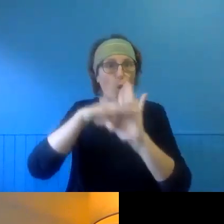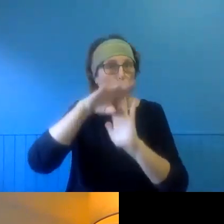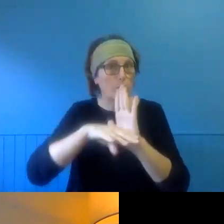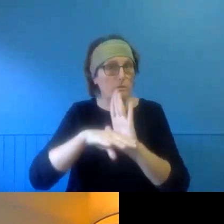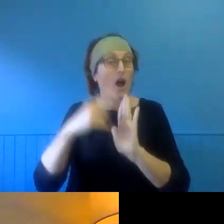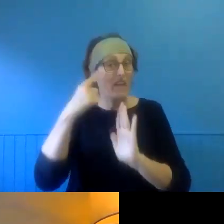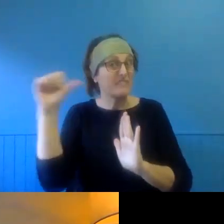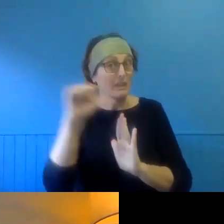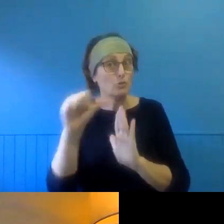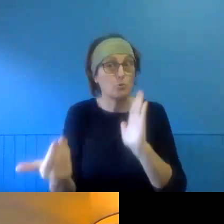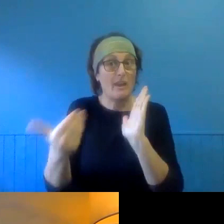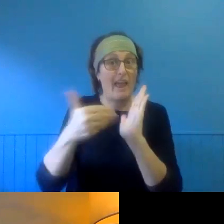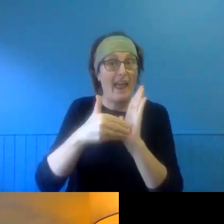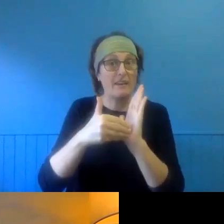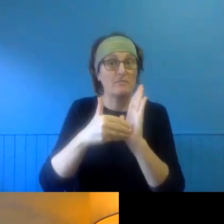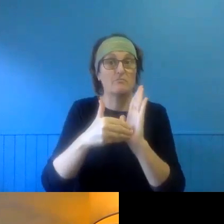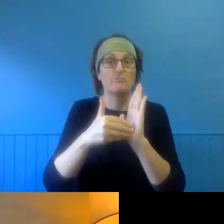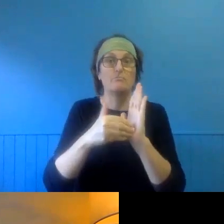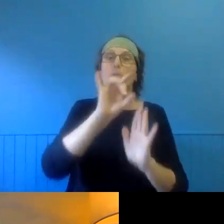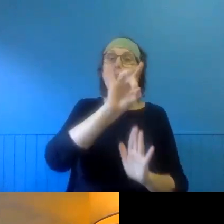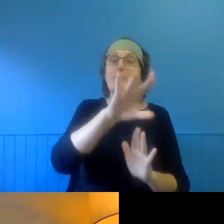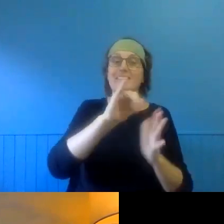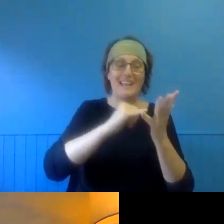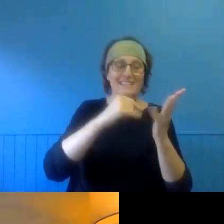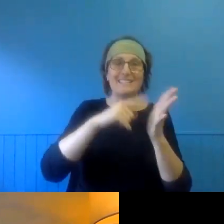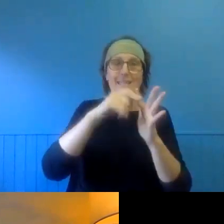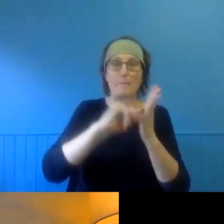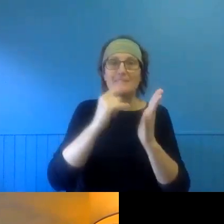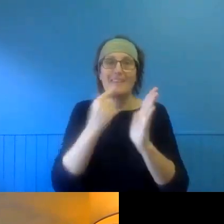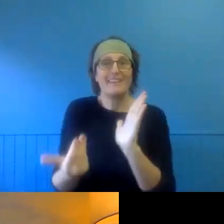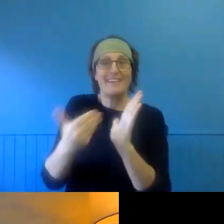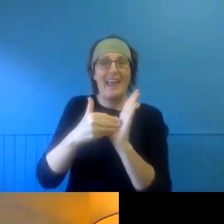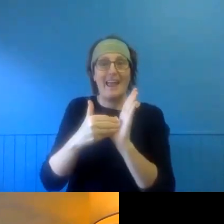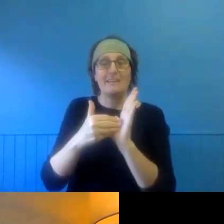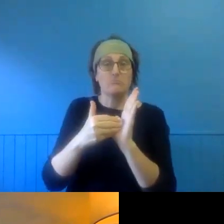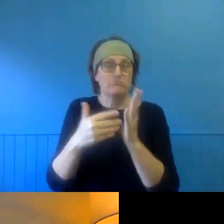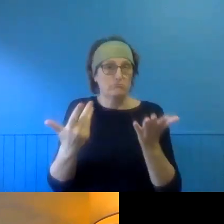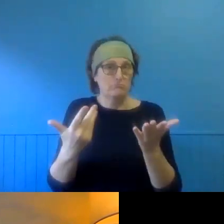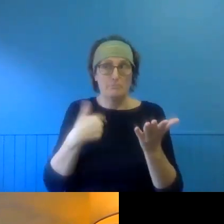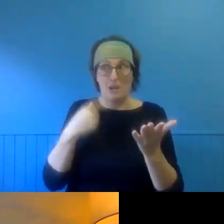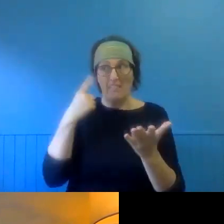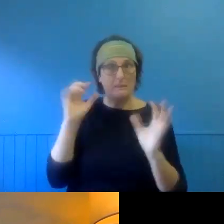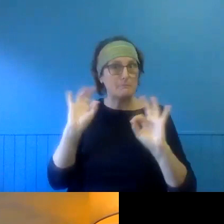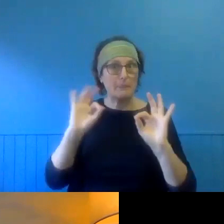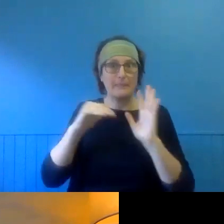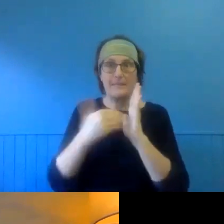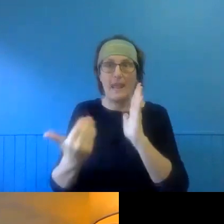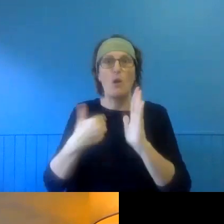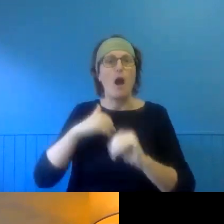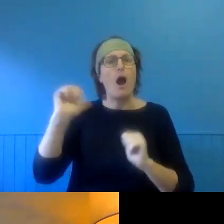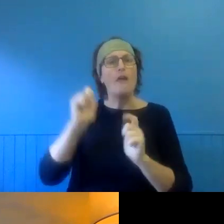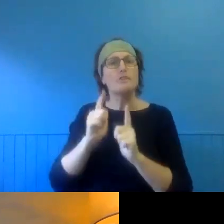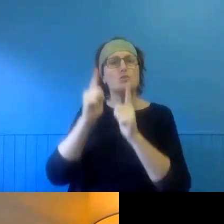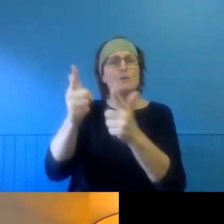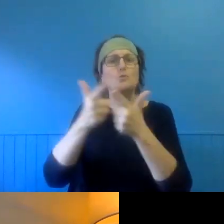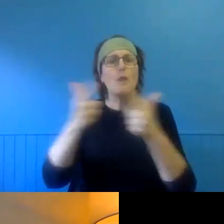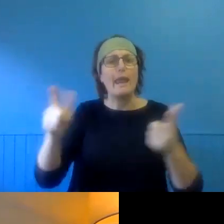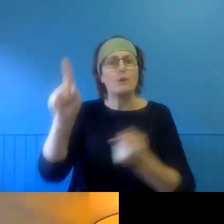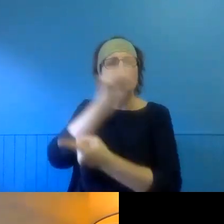of these 10 steps. I did go to a language conference recently for